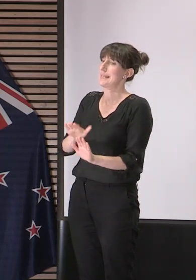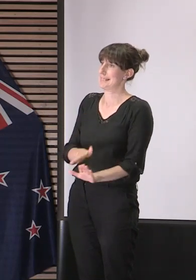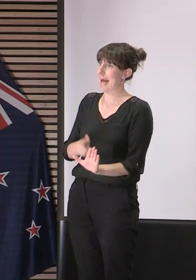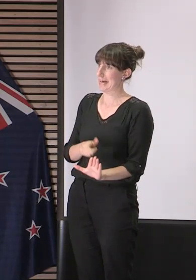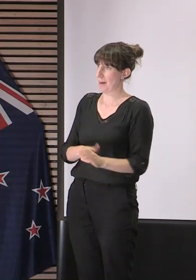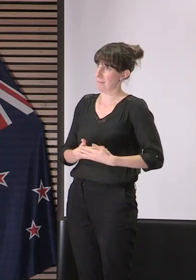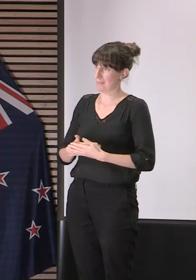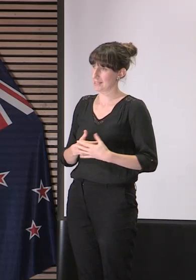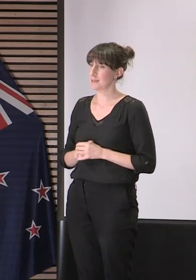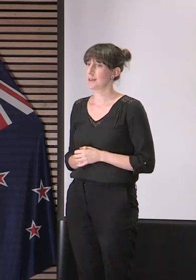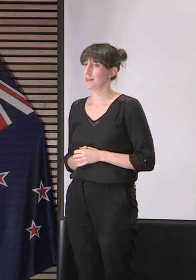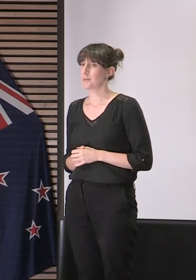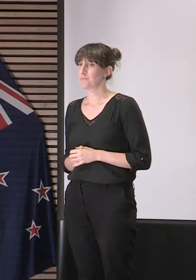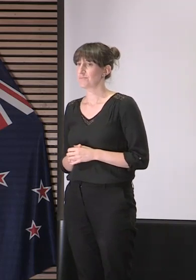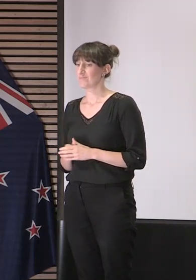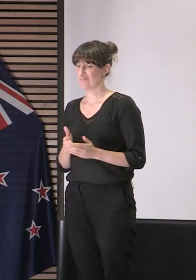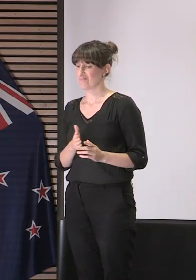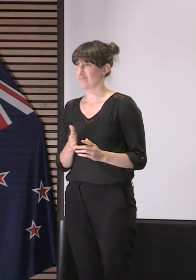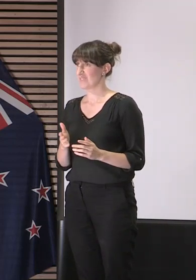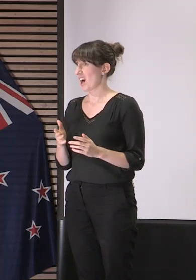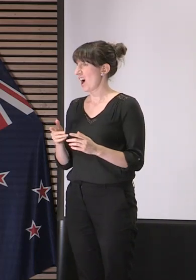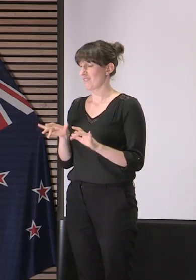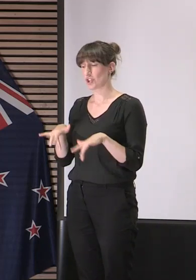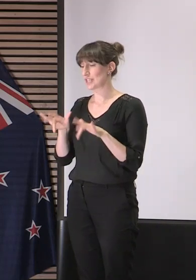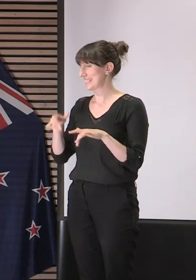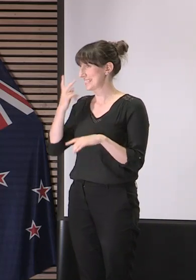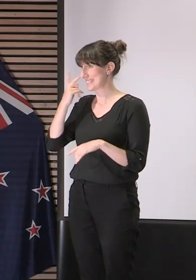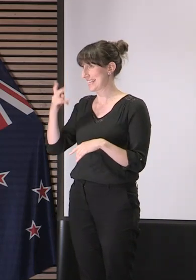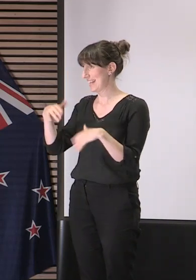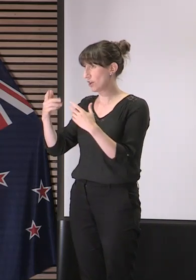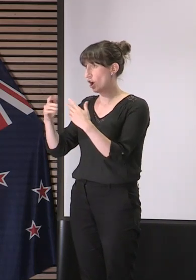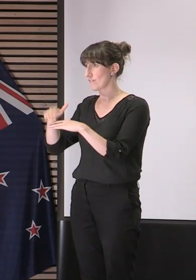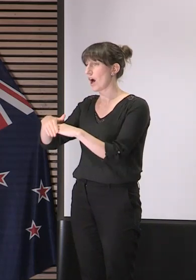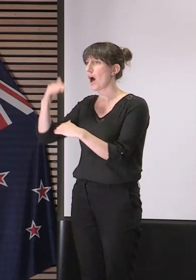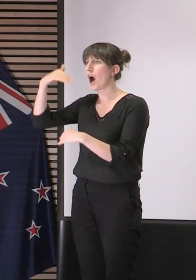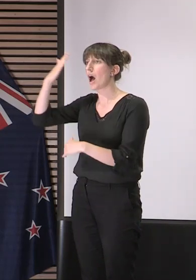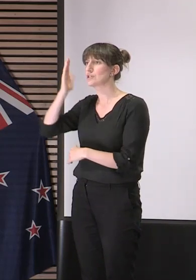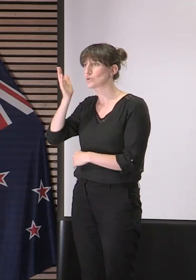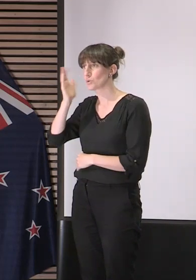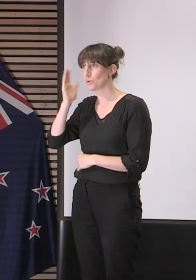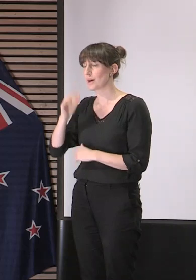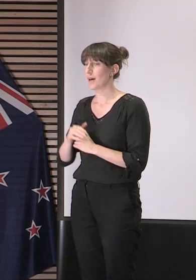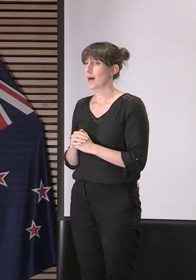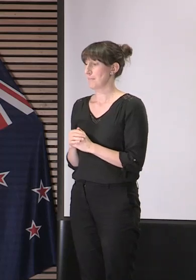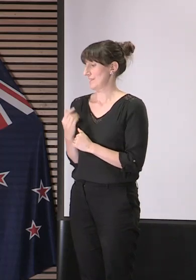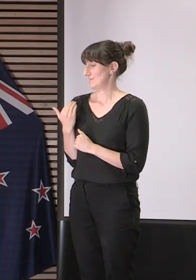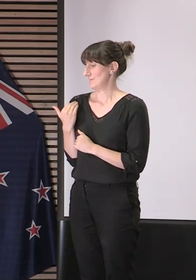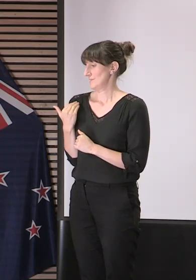There's another pack for the younger age bracket in early learning as well. Those are